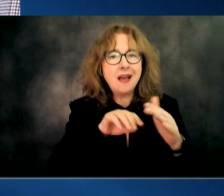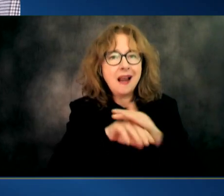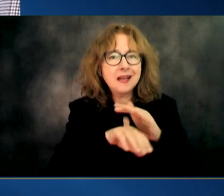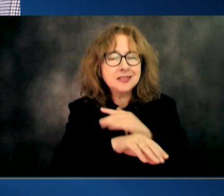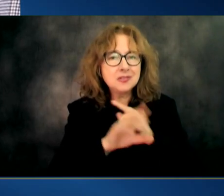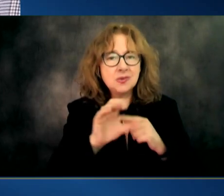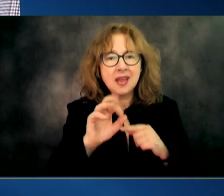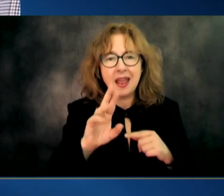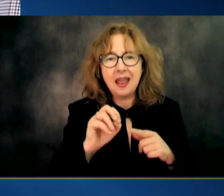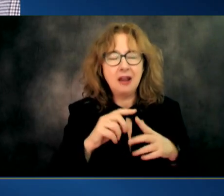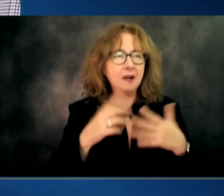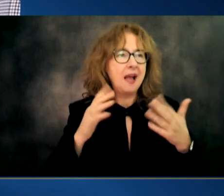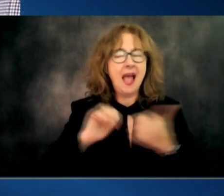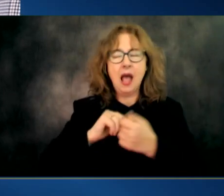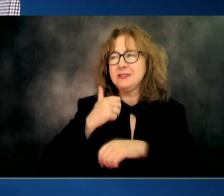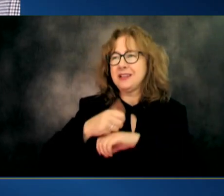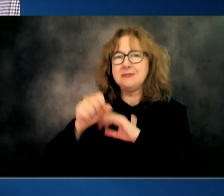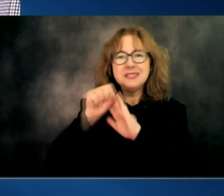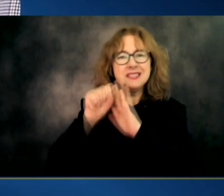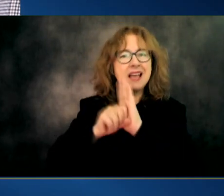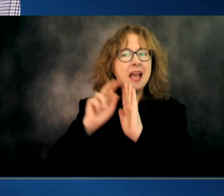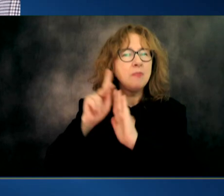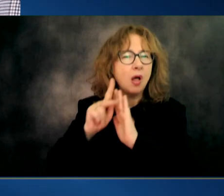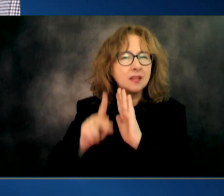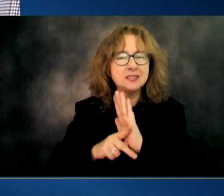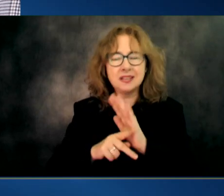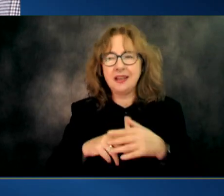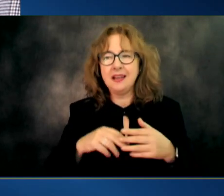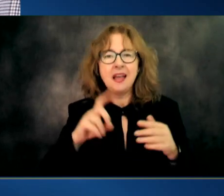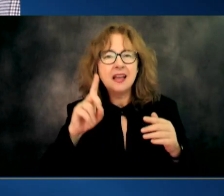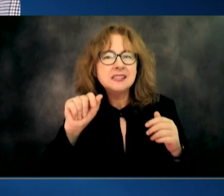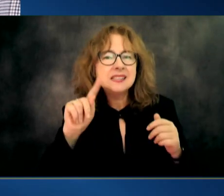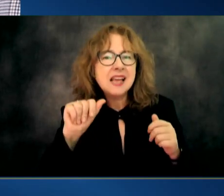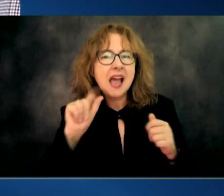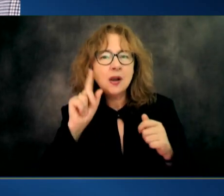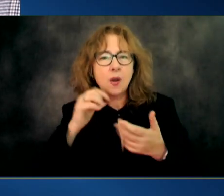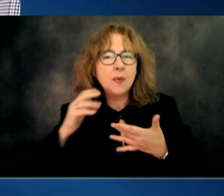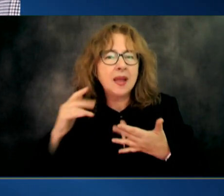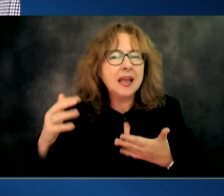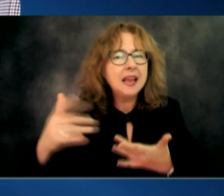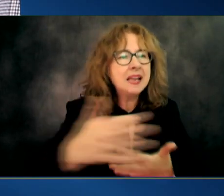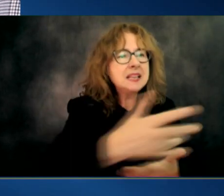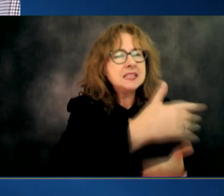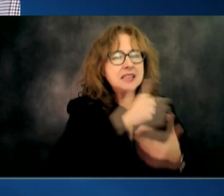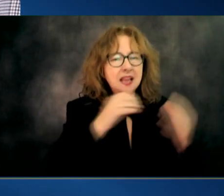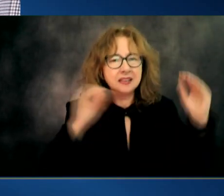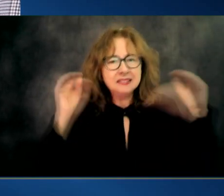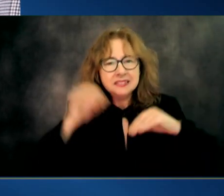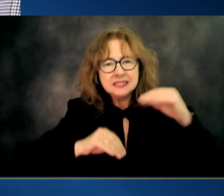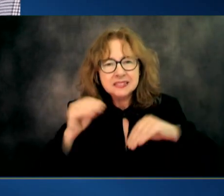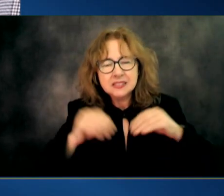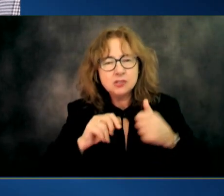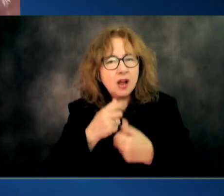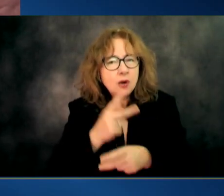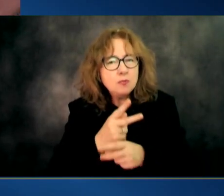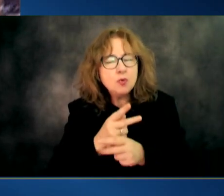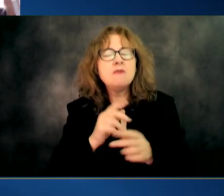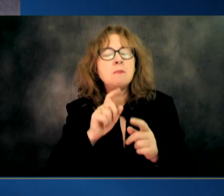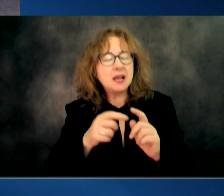or data systems where we're collecting information about SCD to improve SCD care.